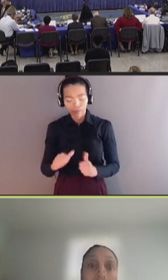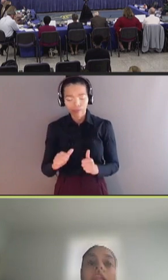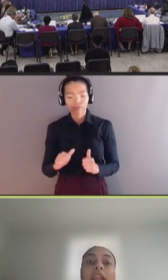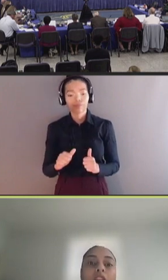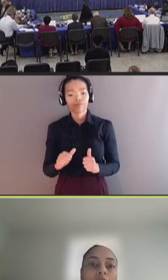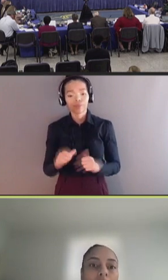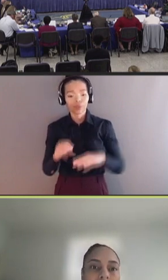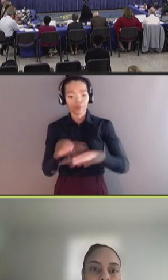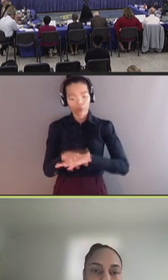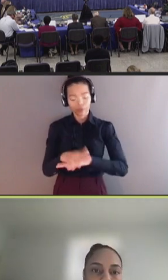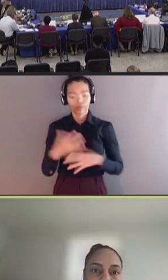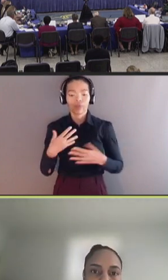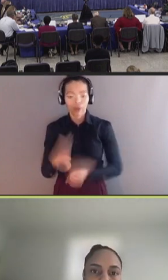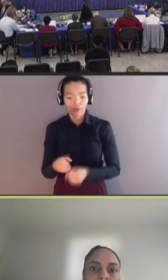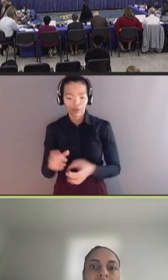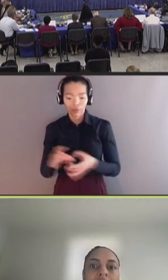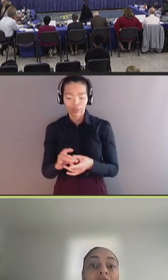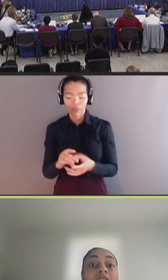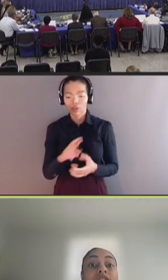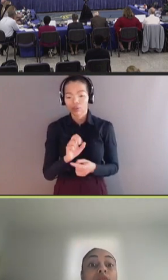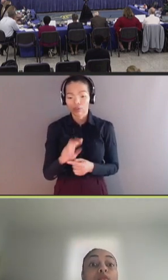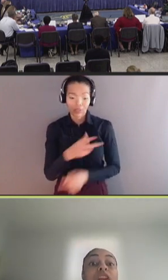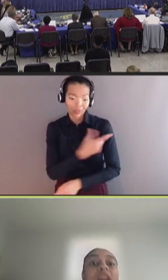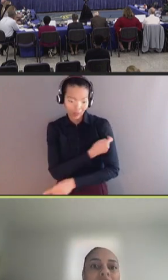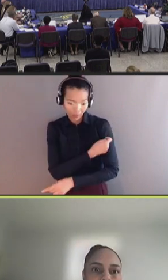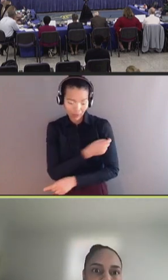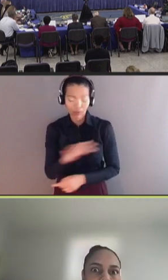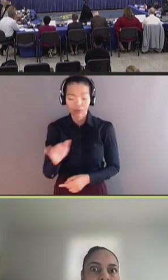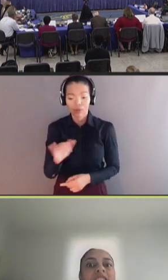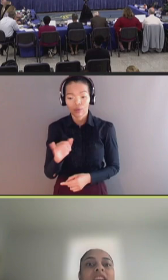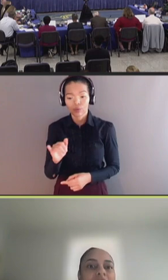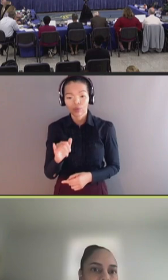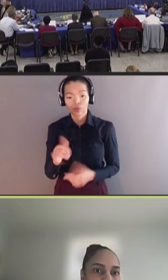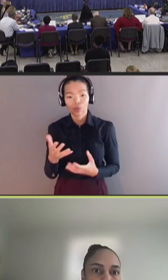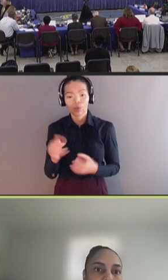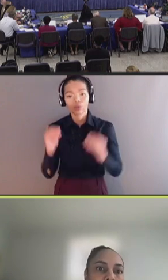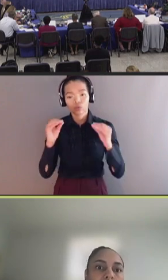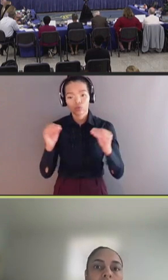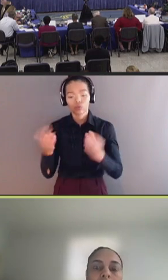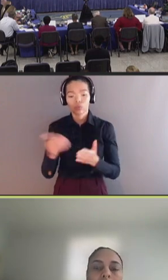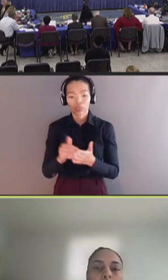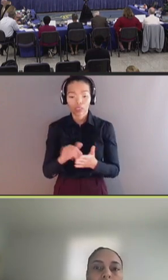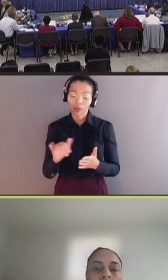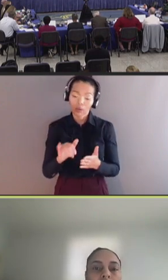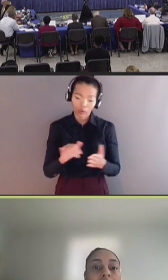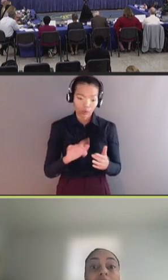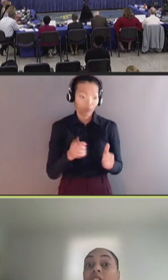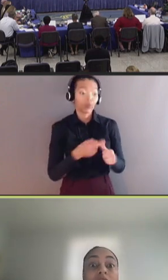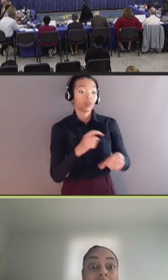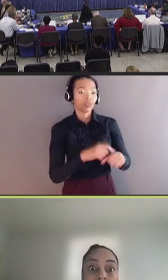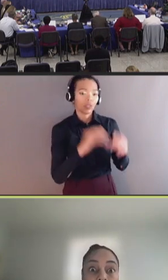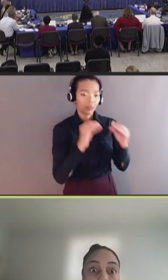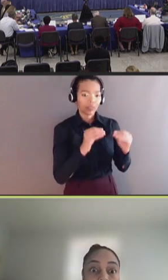right, in RSV vaccines and to reeducate and educate people about the seriousness,